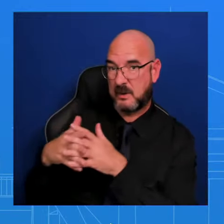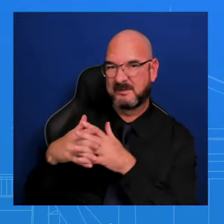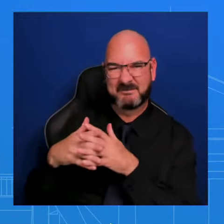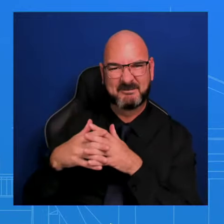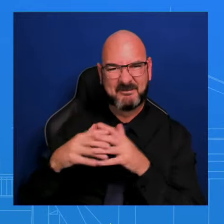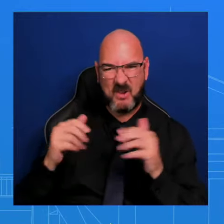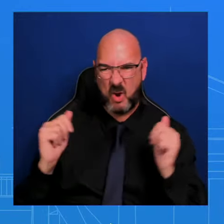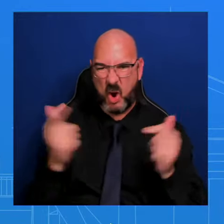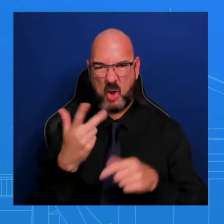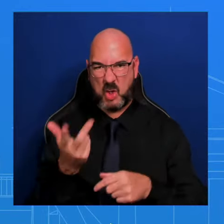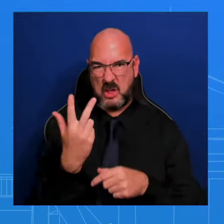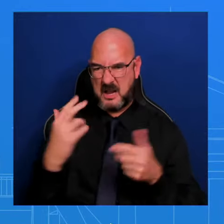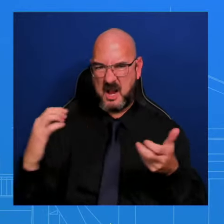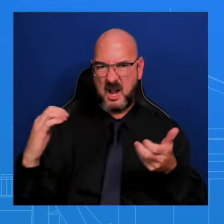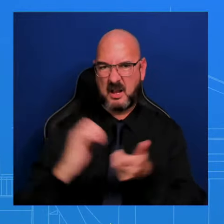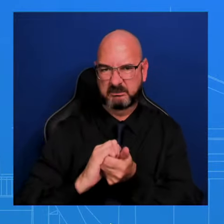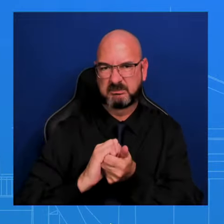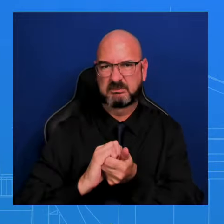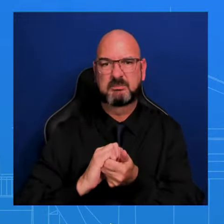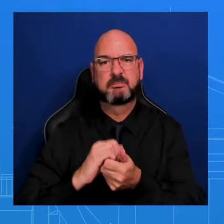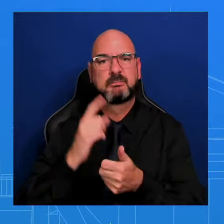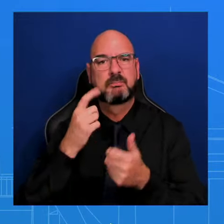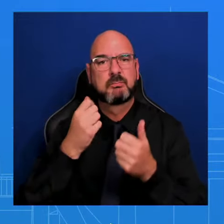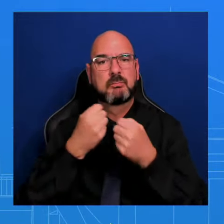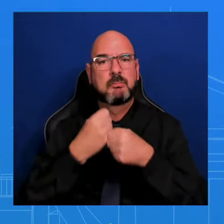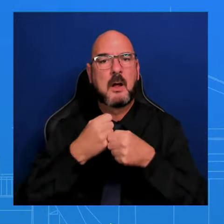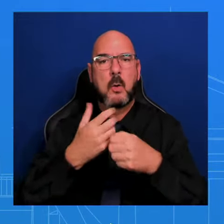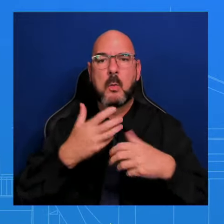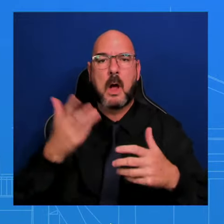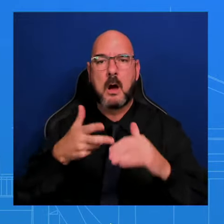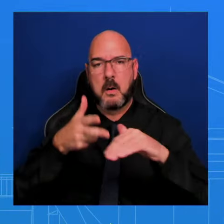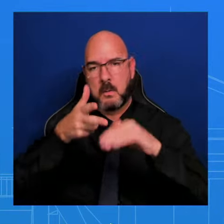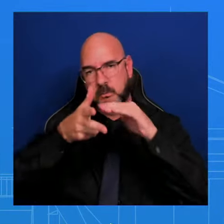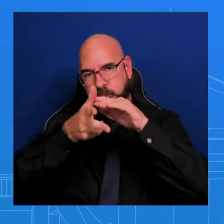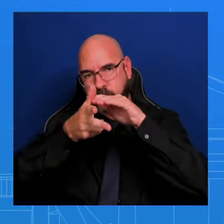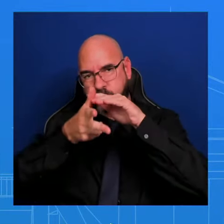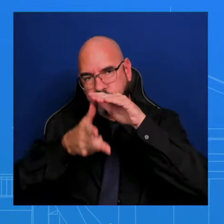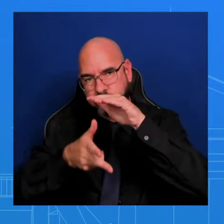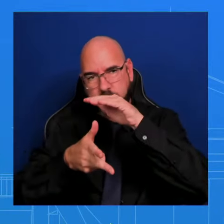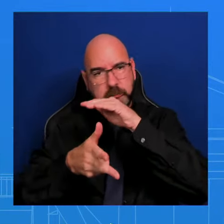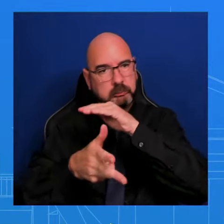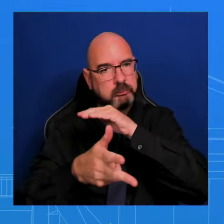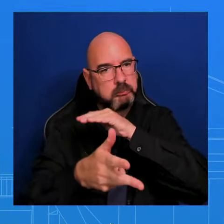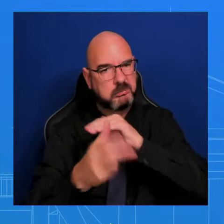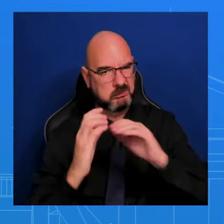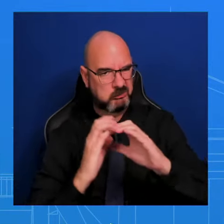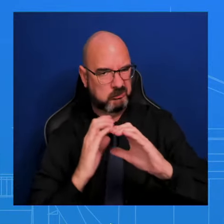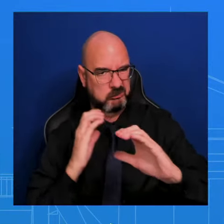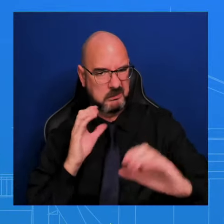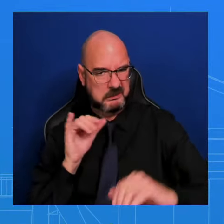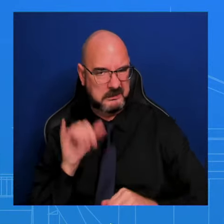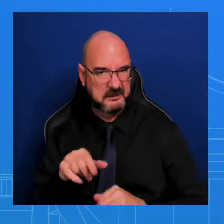And then, of course, there will be other deliverables as well. I won't -- I won't belabor my time here, but a very exciting visit. The President and the First Lady